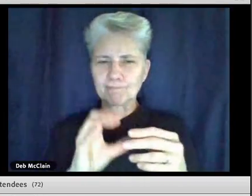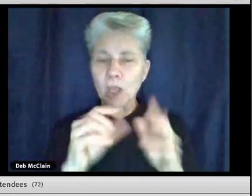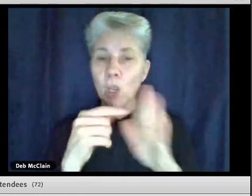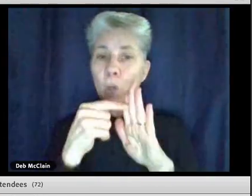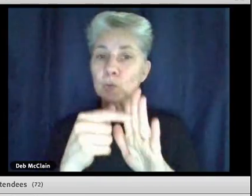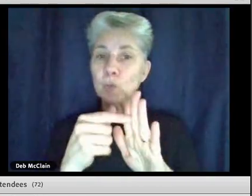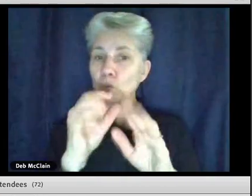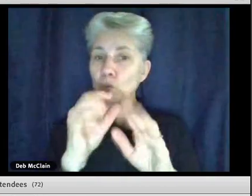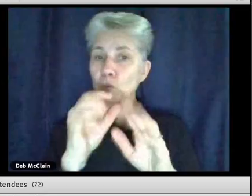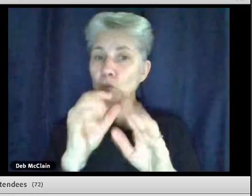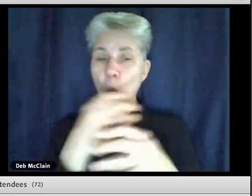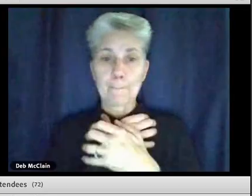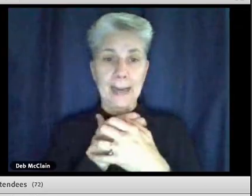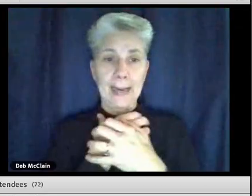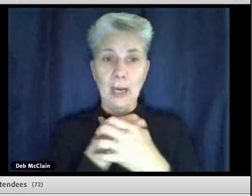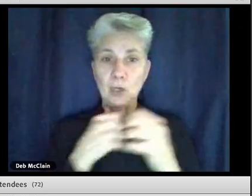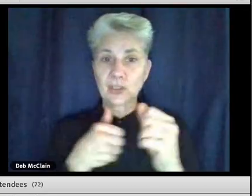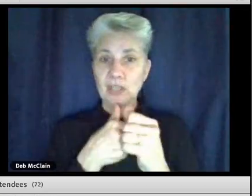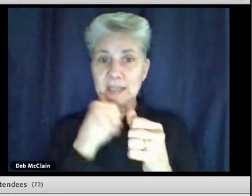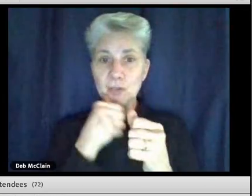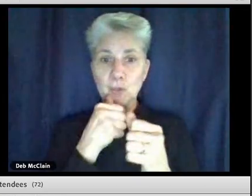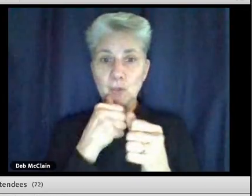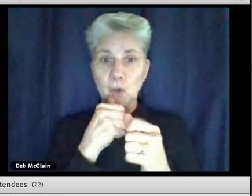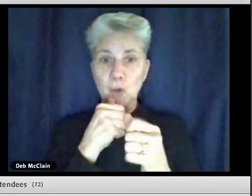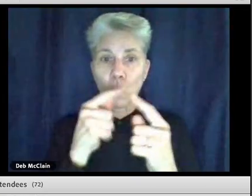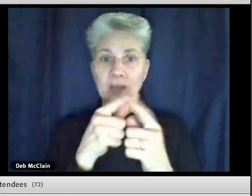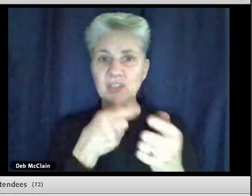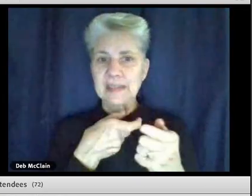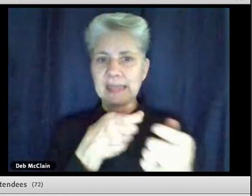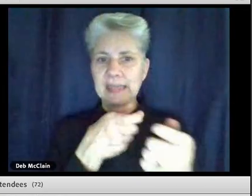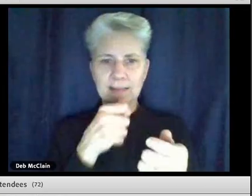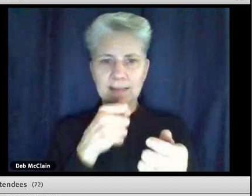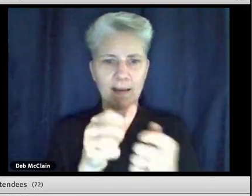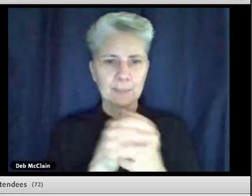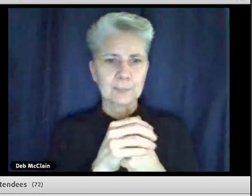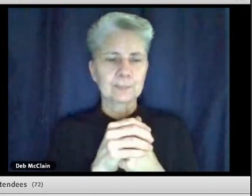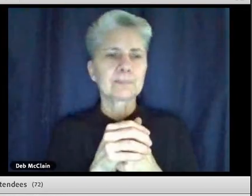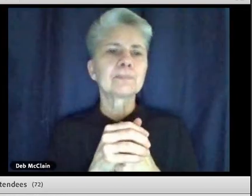it separates the video into little clips, and so it shows you that there's no bear